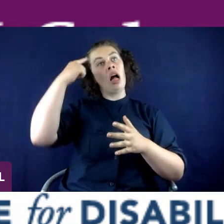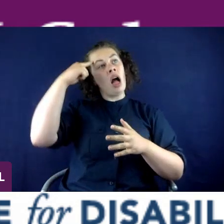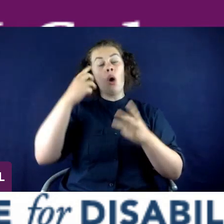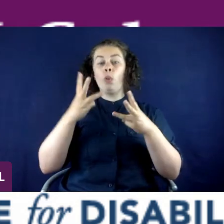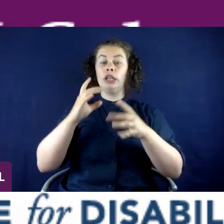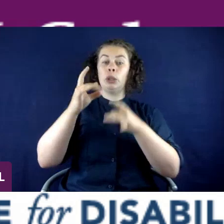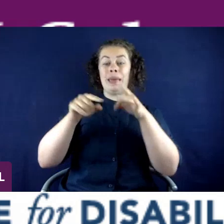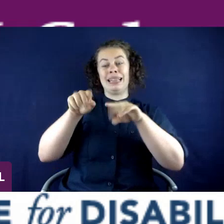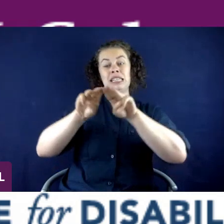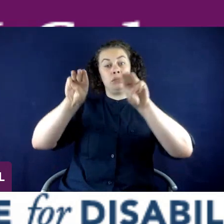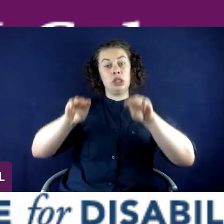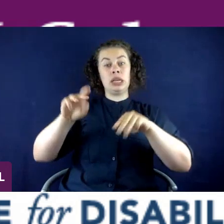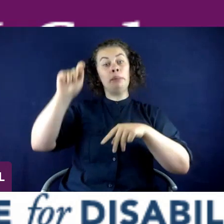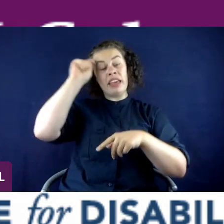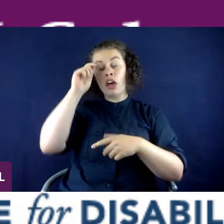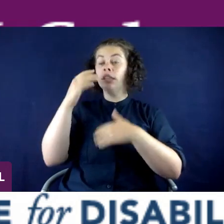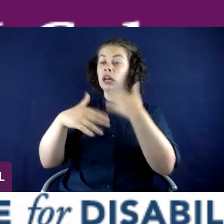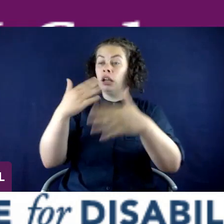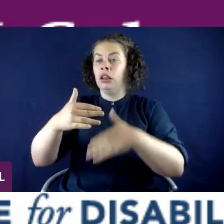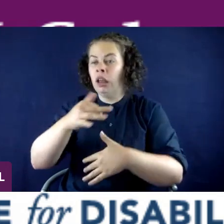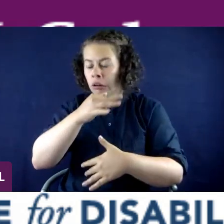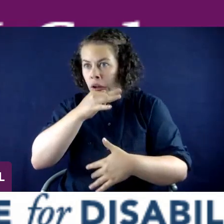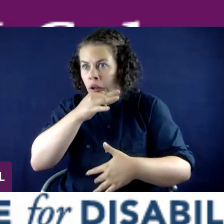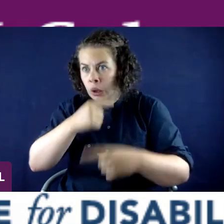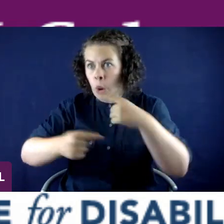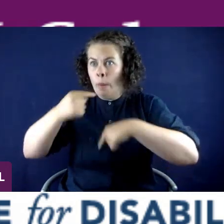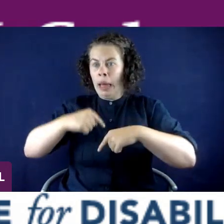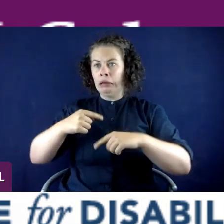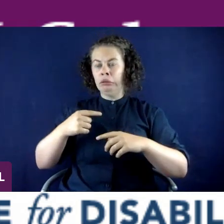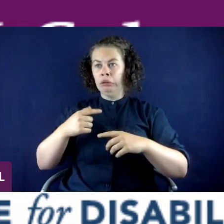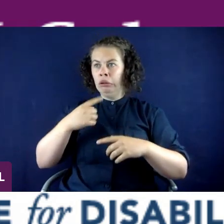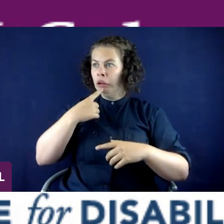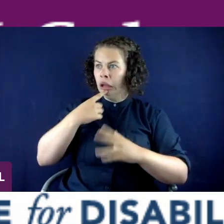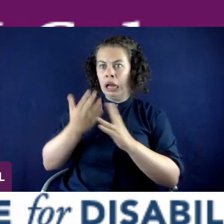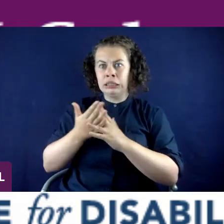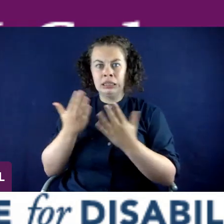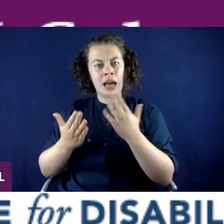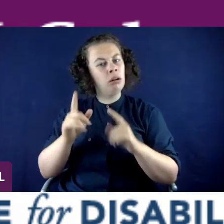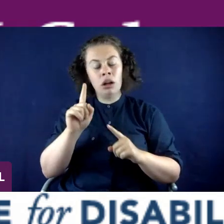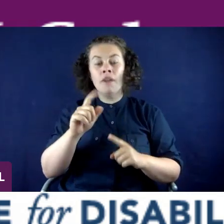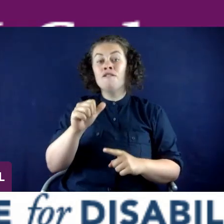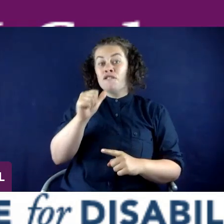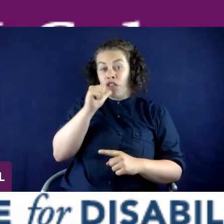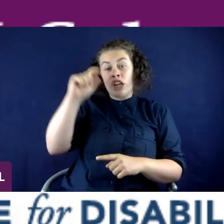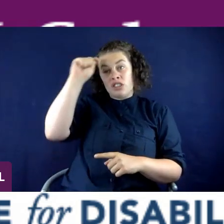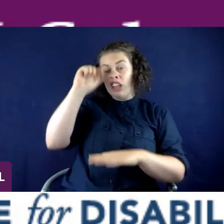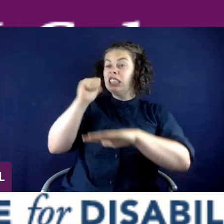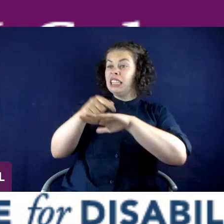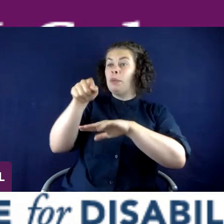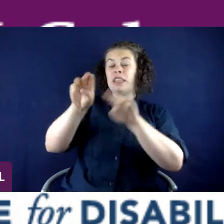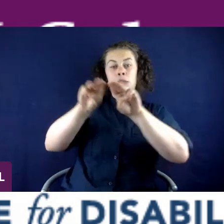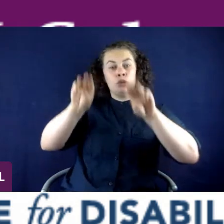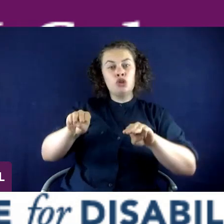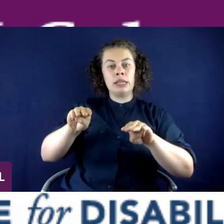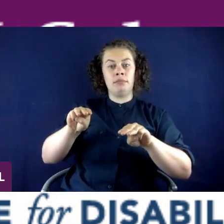Access wasn't an afterthought or a legal requirement by which to do it. For me, it is a really wonderful way